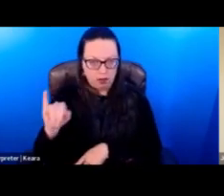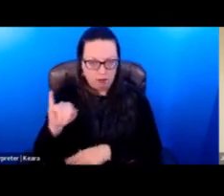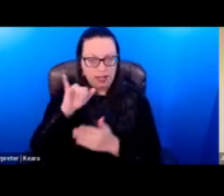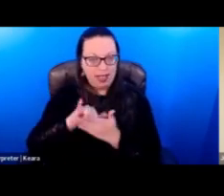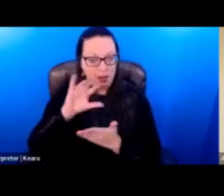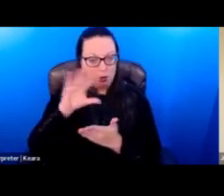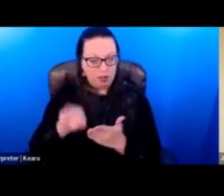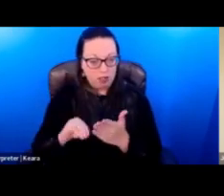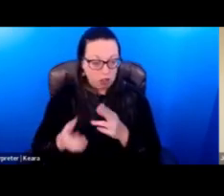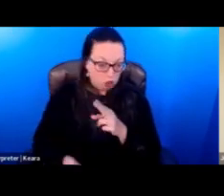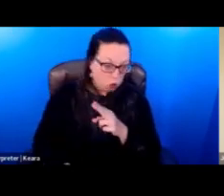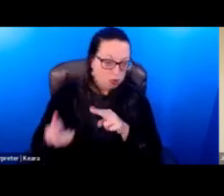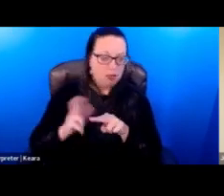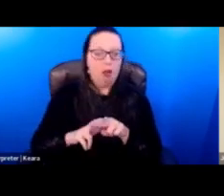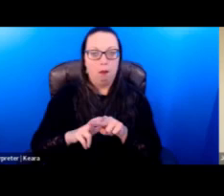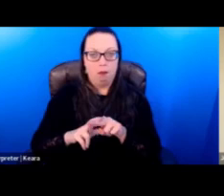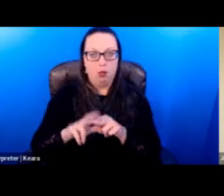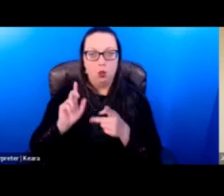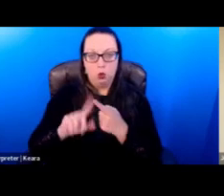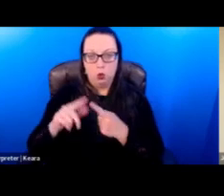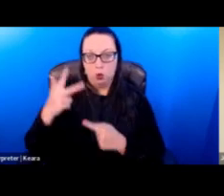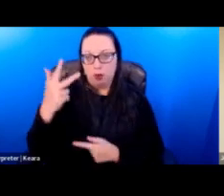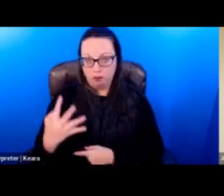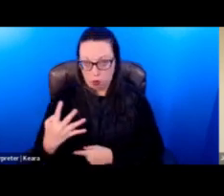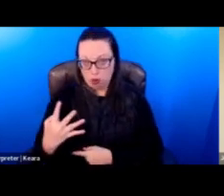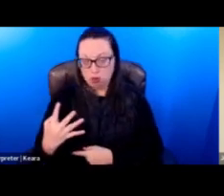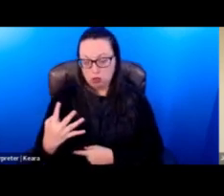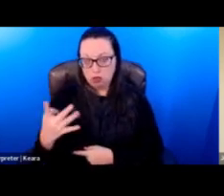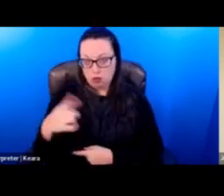to where it's three quarters of those with a moderate or severe.